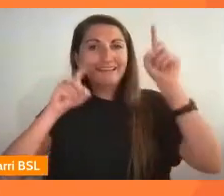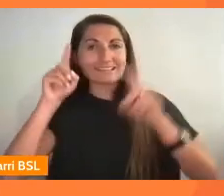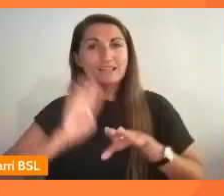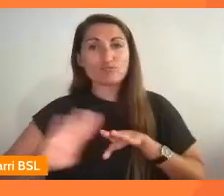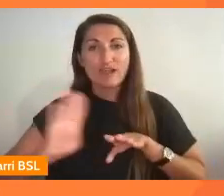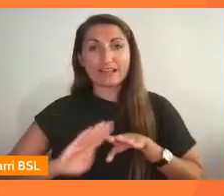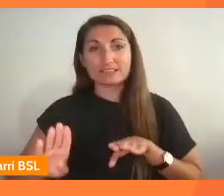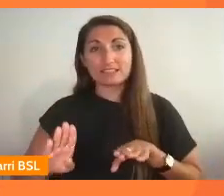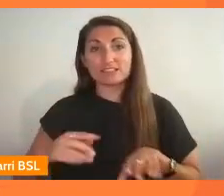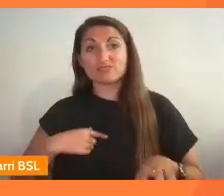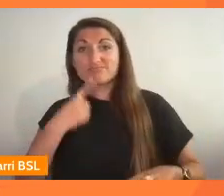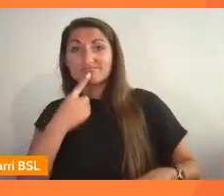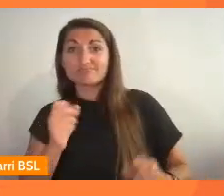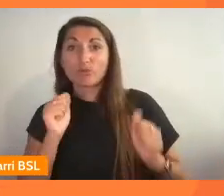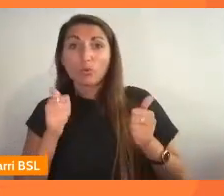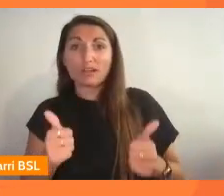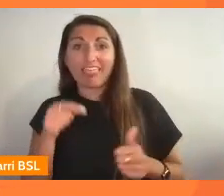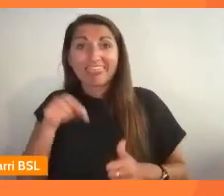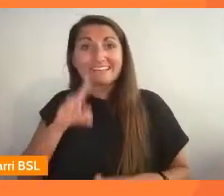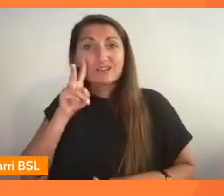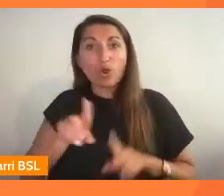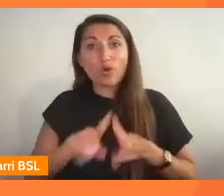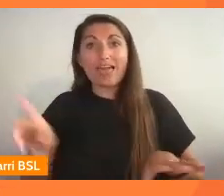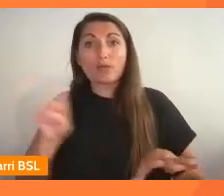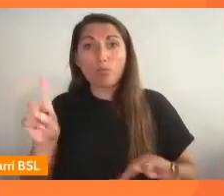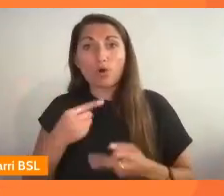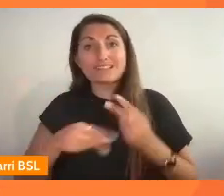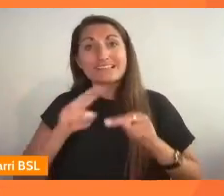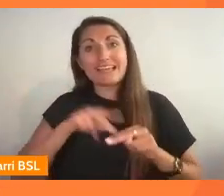look like if we were to turn it into a series?